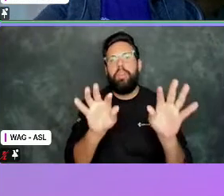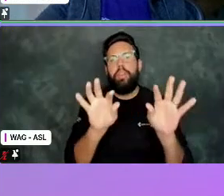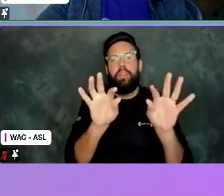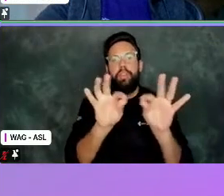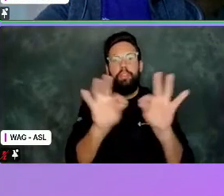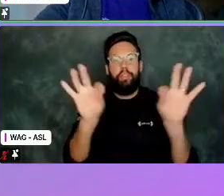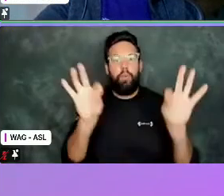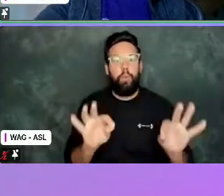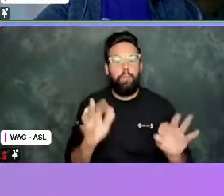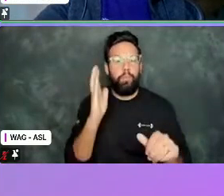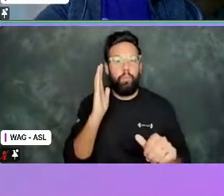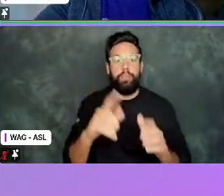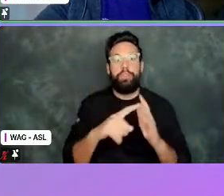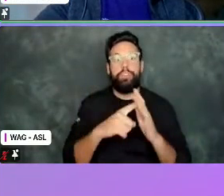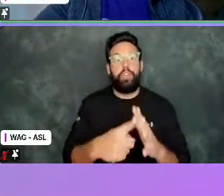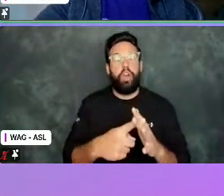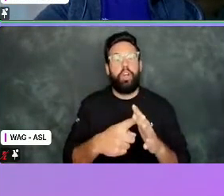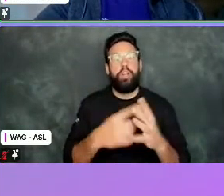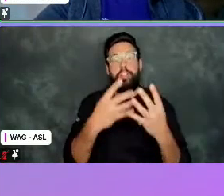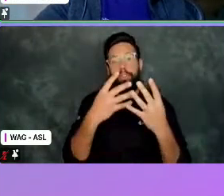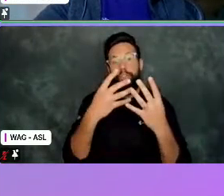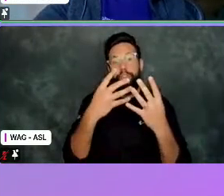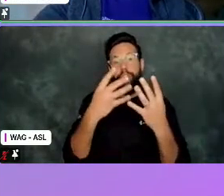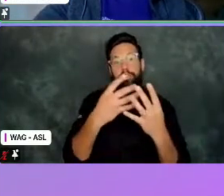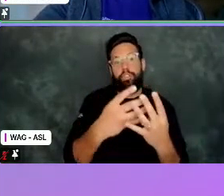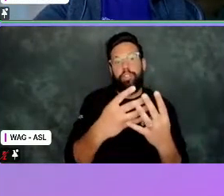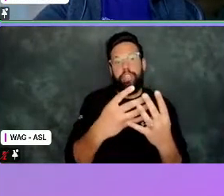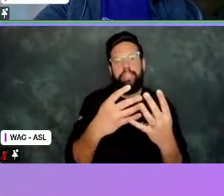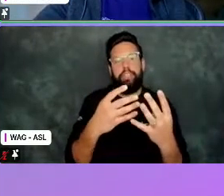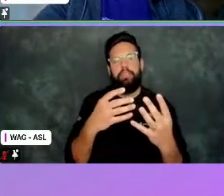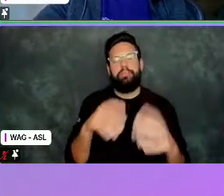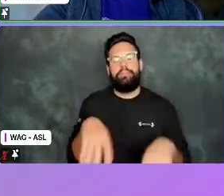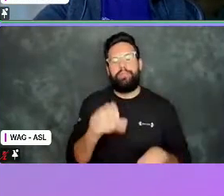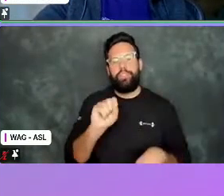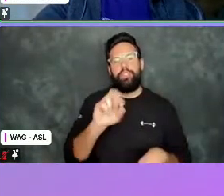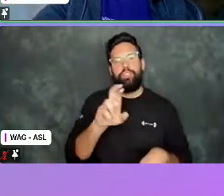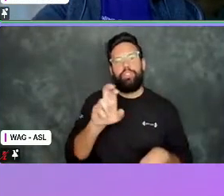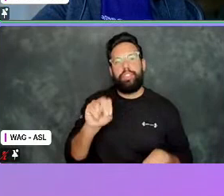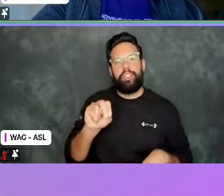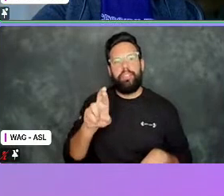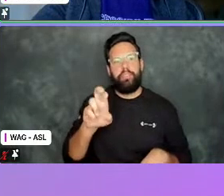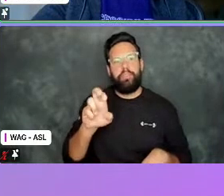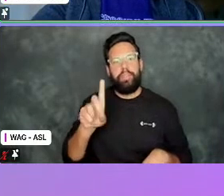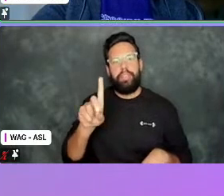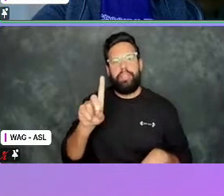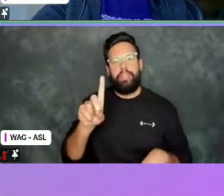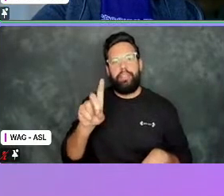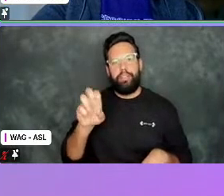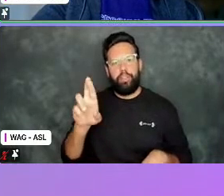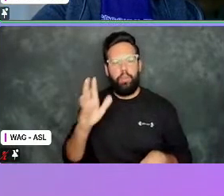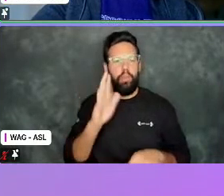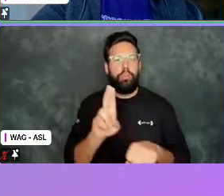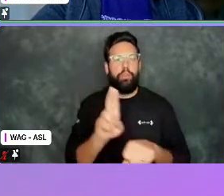I would like to switch over to the sample form, and I'm going to start up the screen